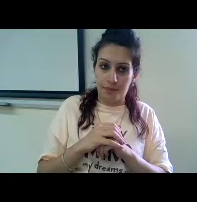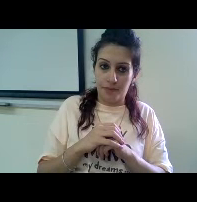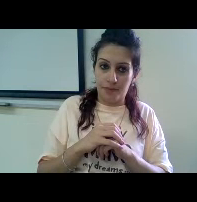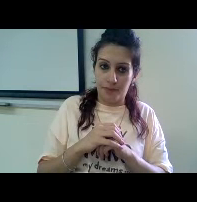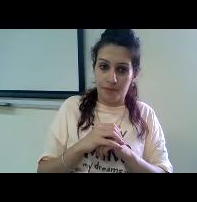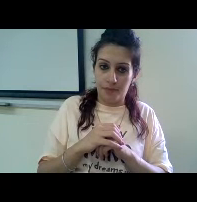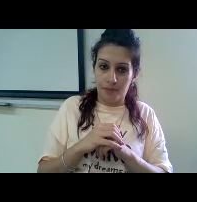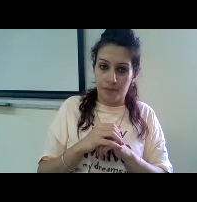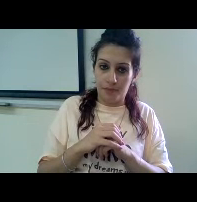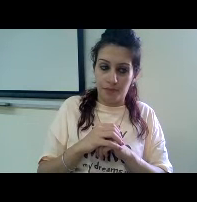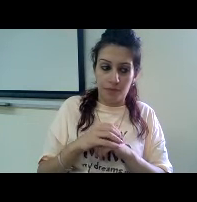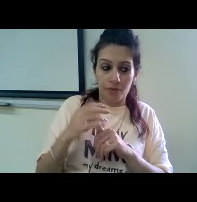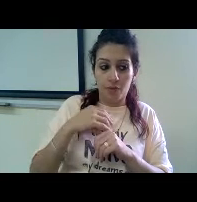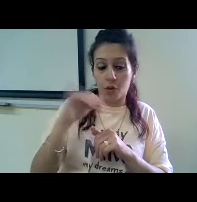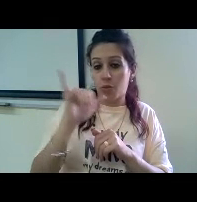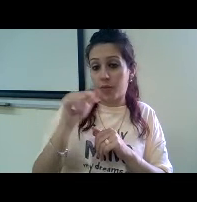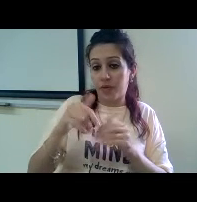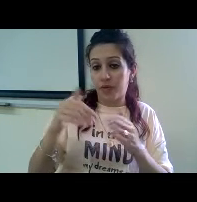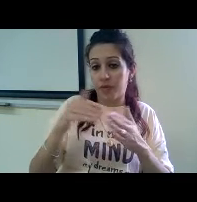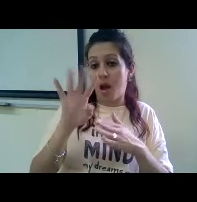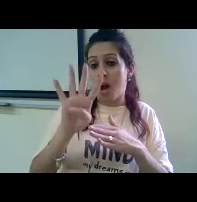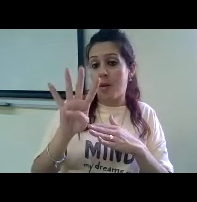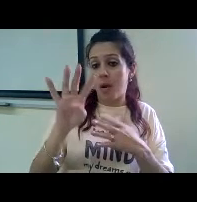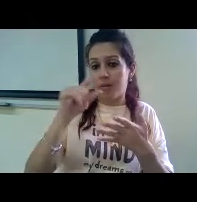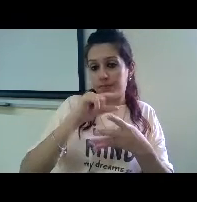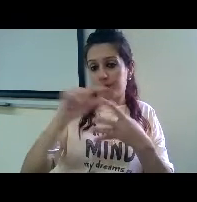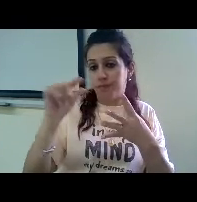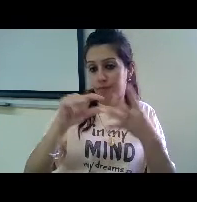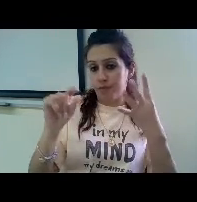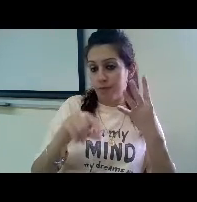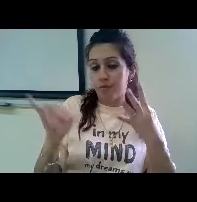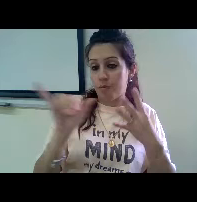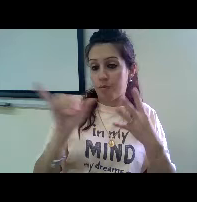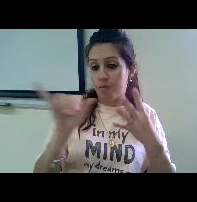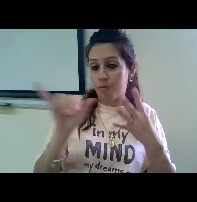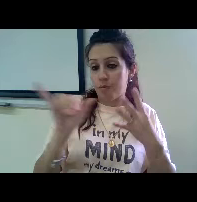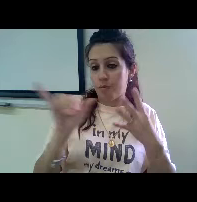The third pillar is that parents and school staff are equal partners